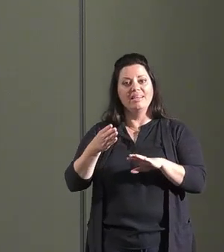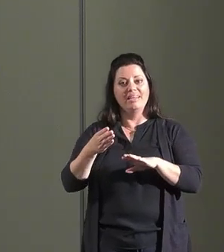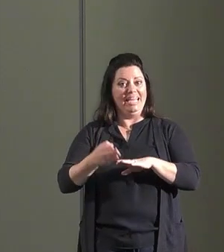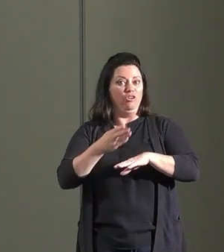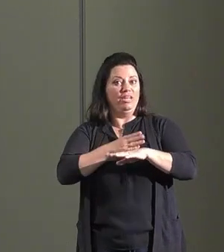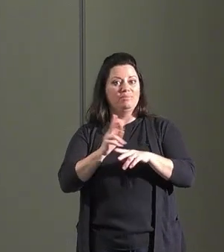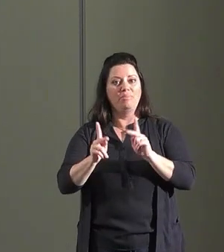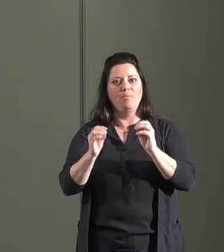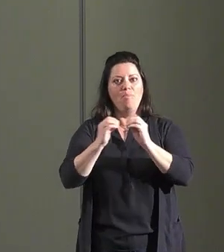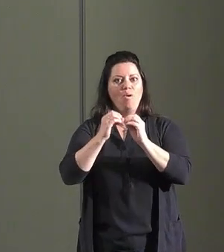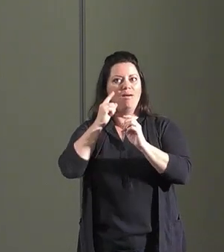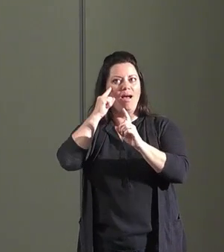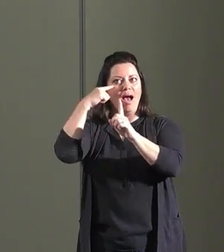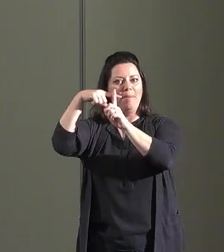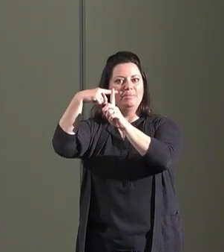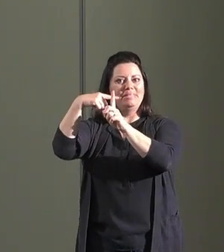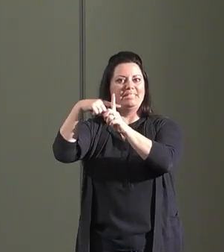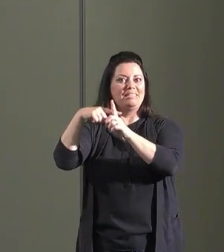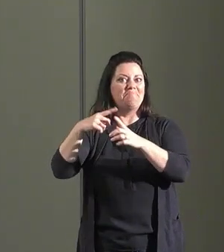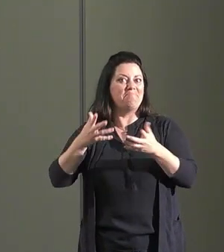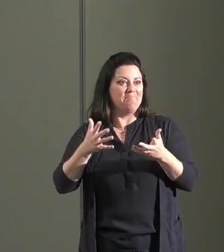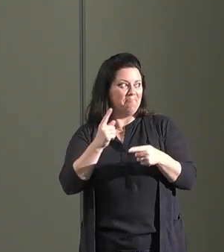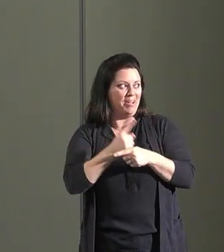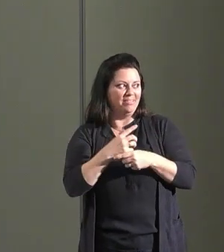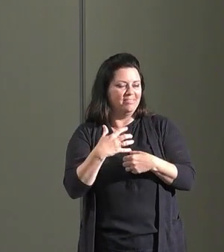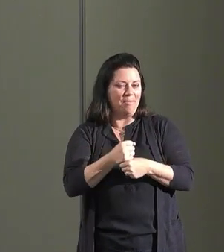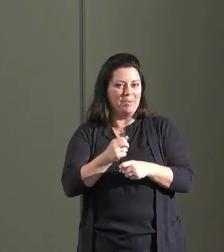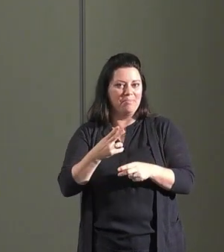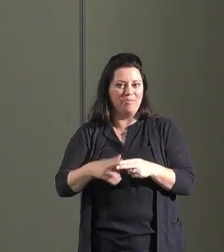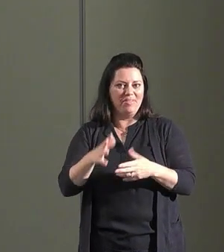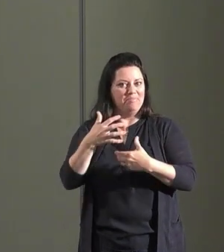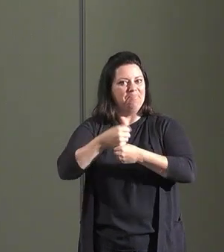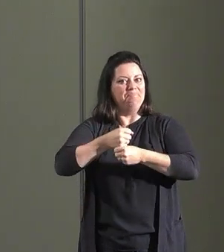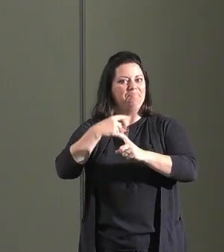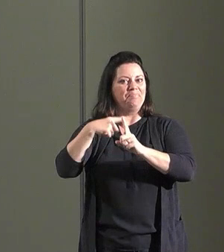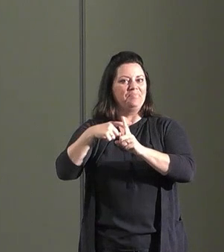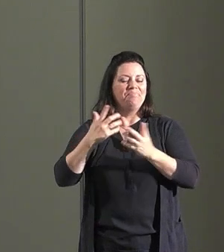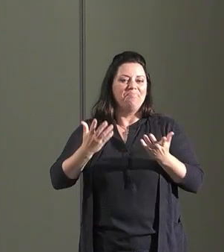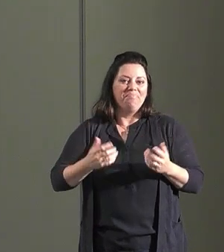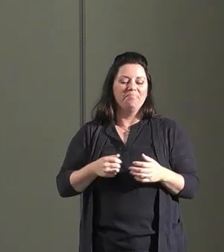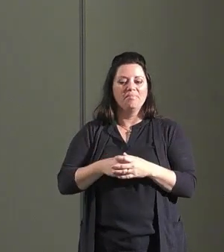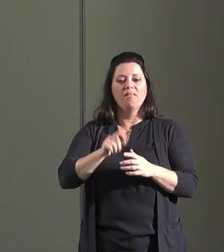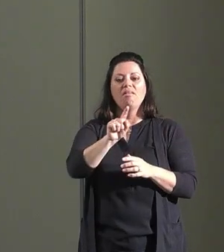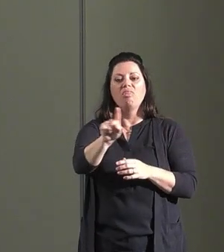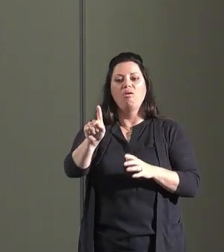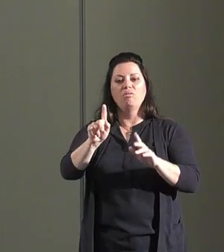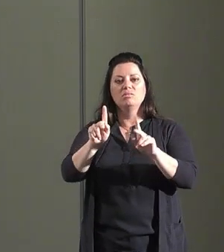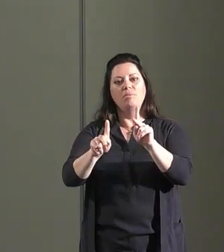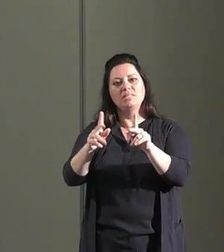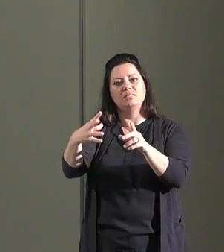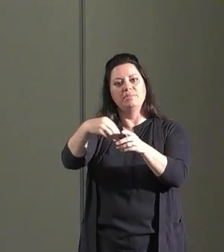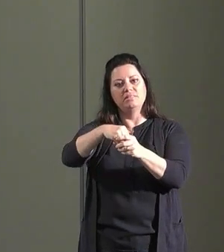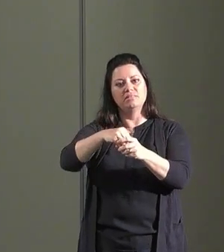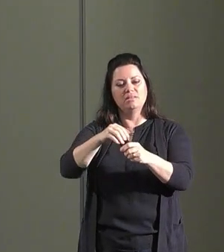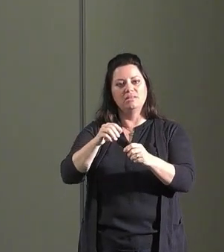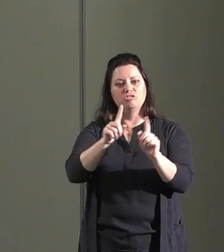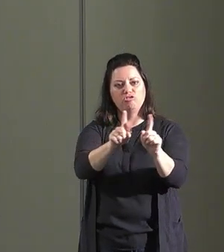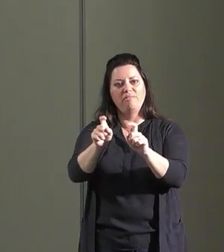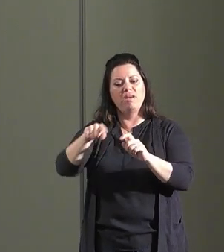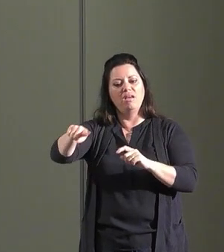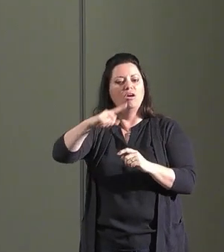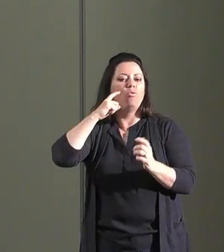it up briefly. It seems the participants in the survey are recognizing there is improvement we